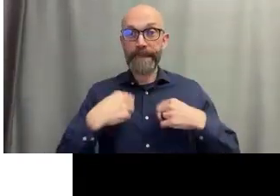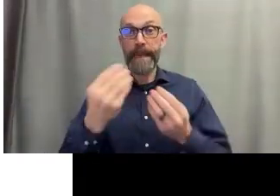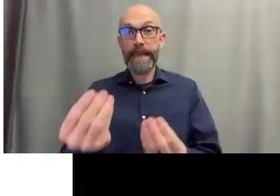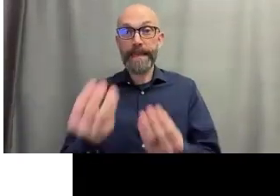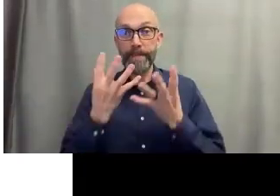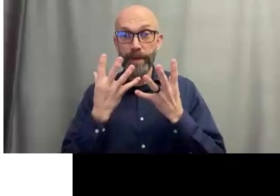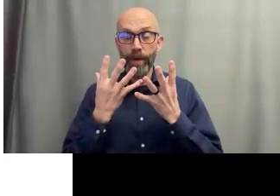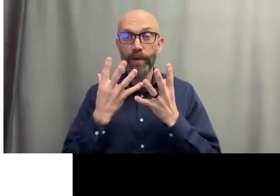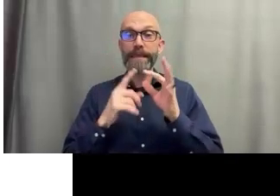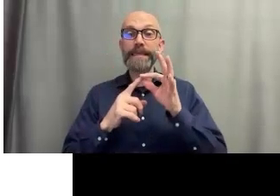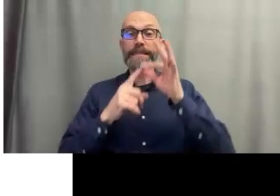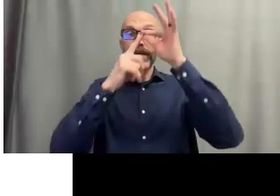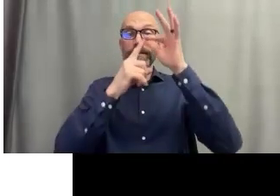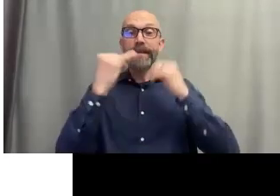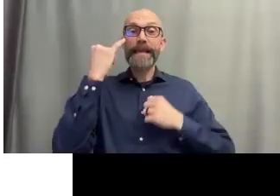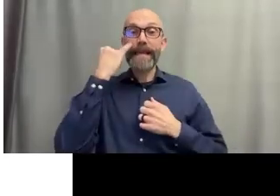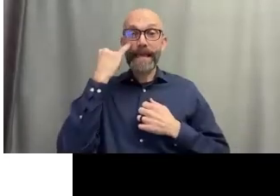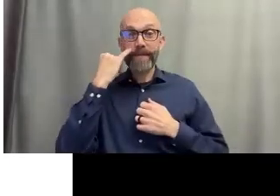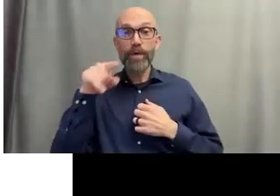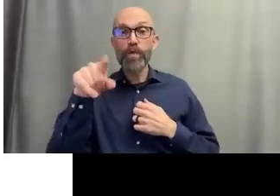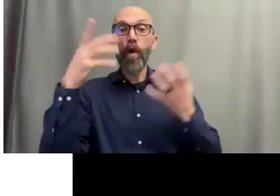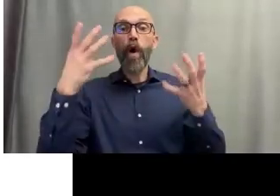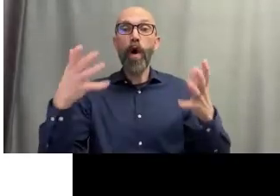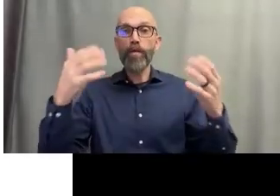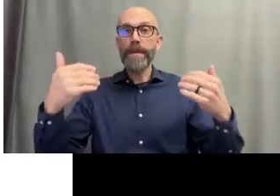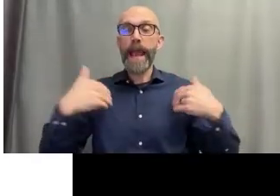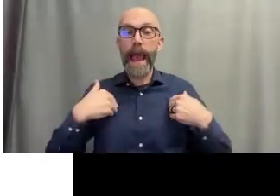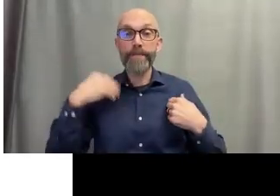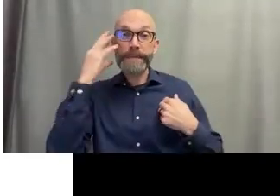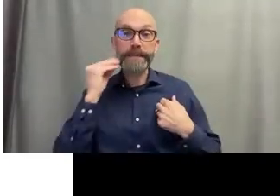Especially if you know you already have some experience with it.